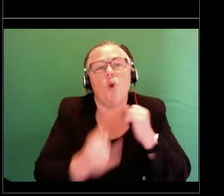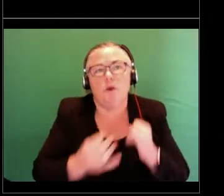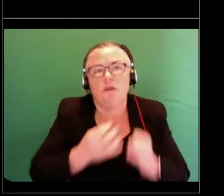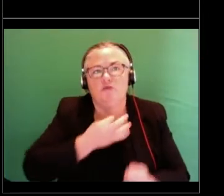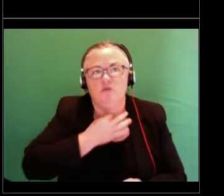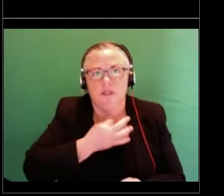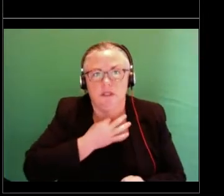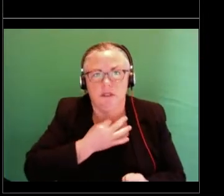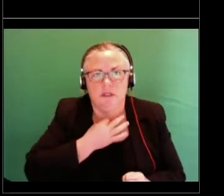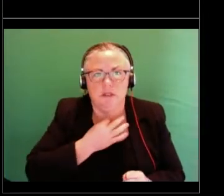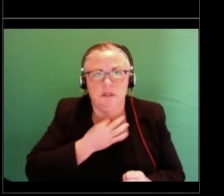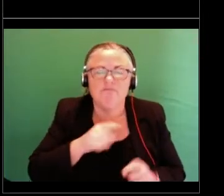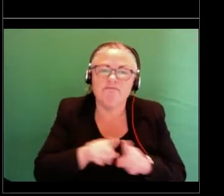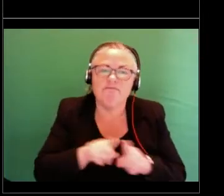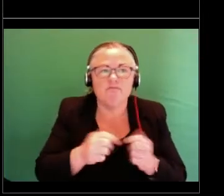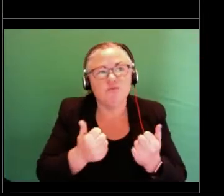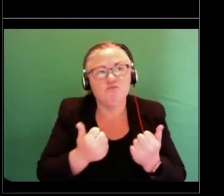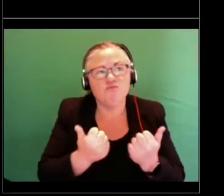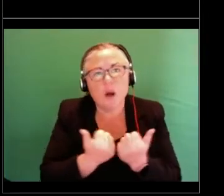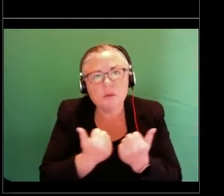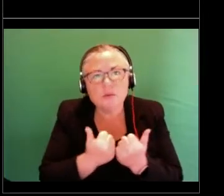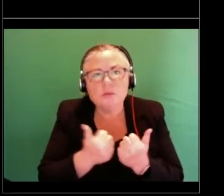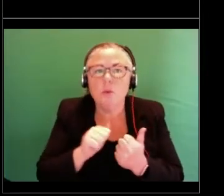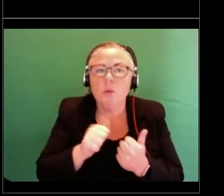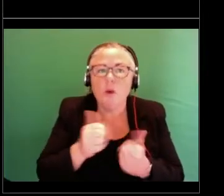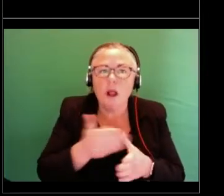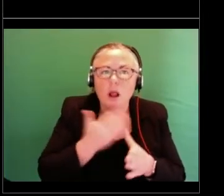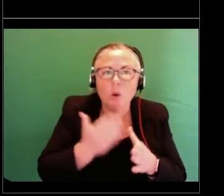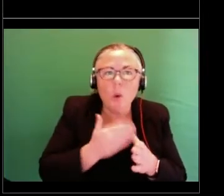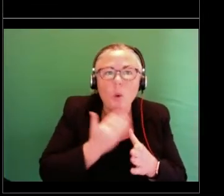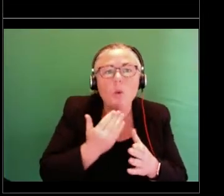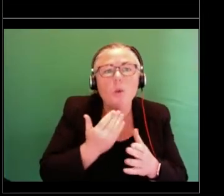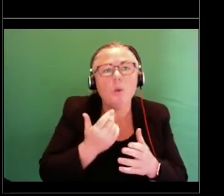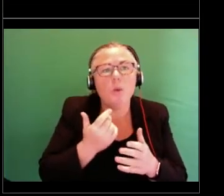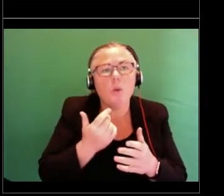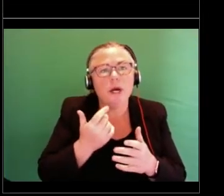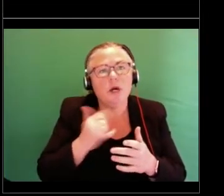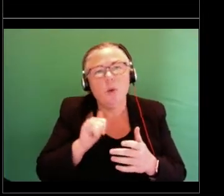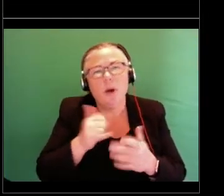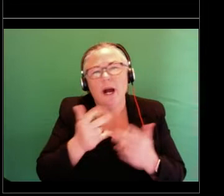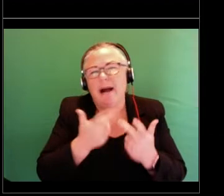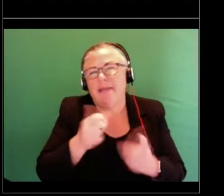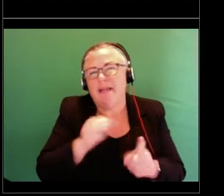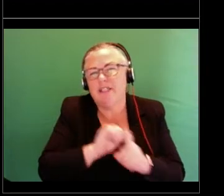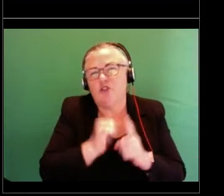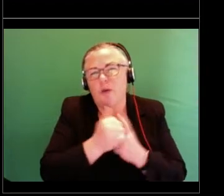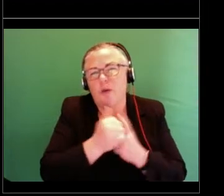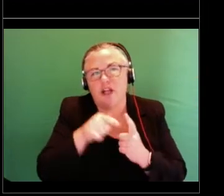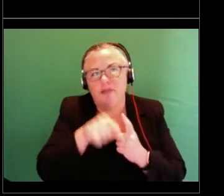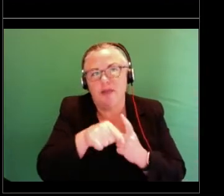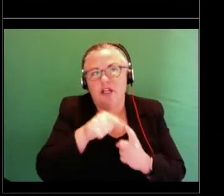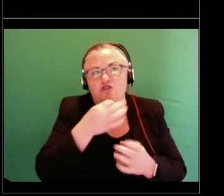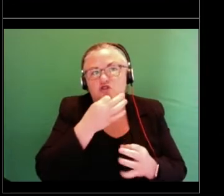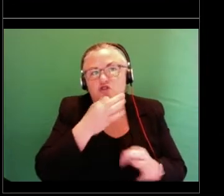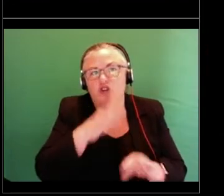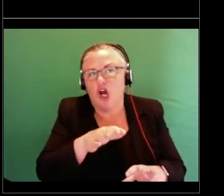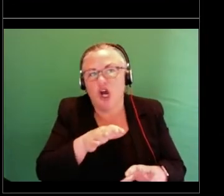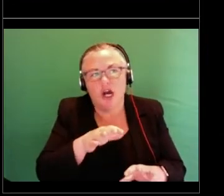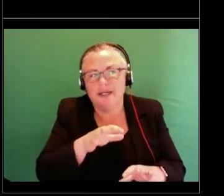We can at level 1 of the court we have an intake officer that's there every day.